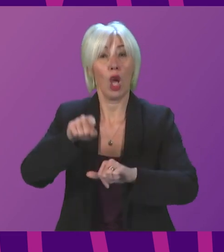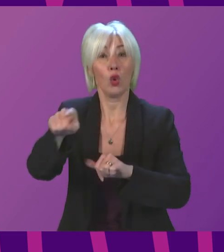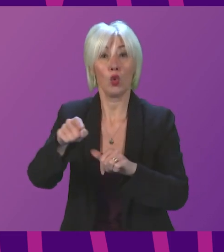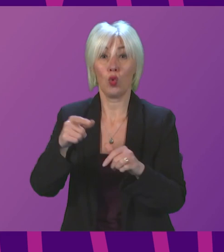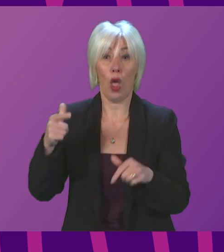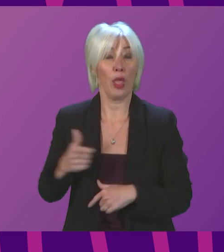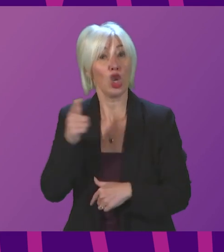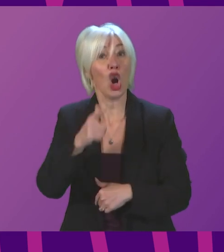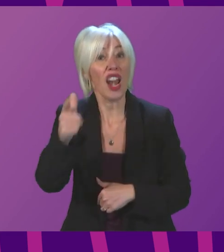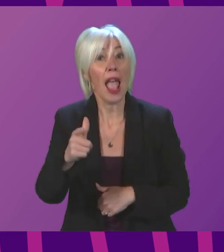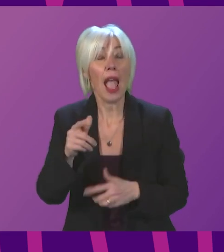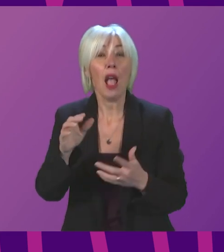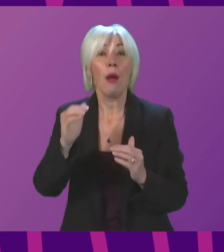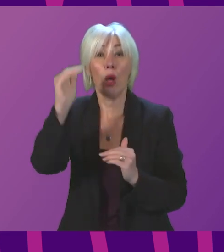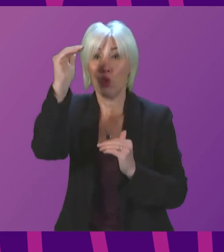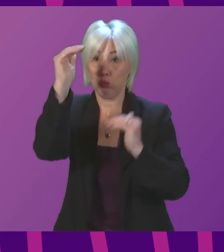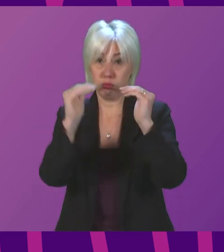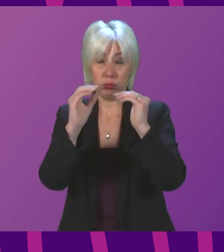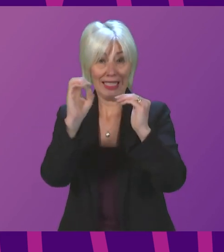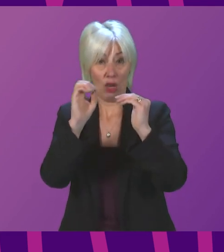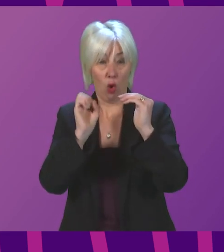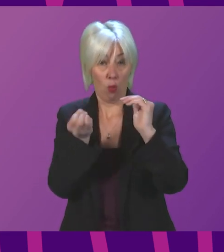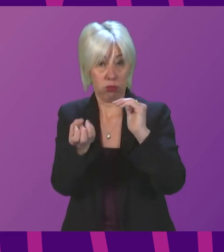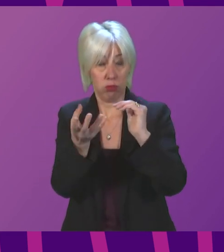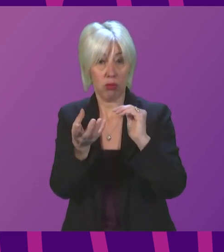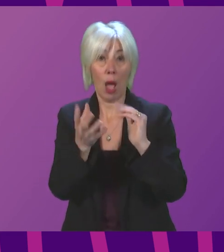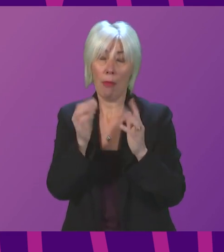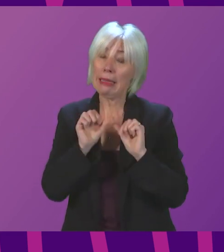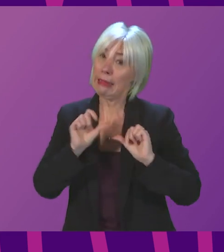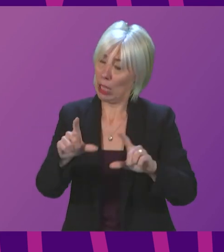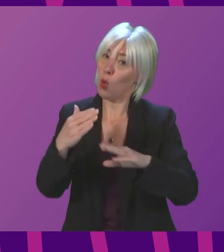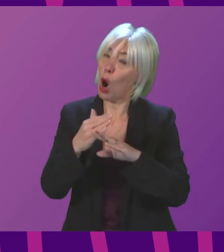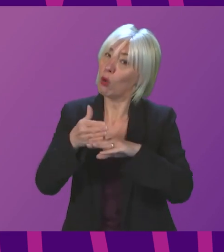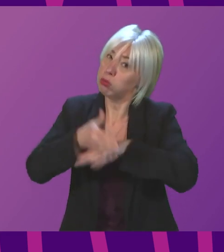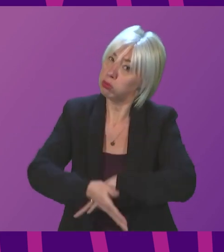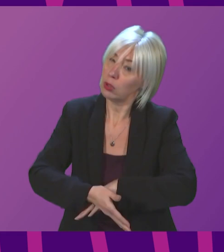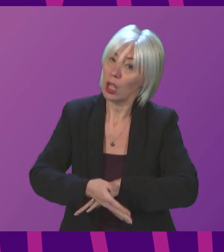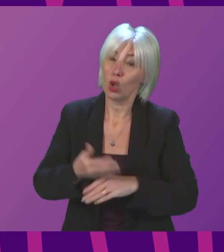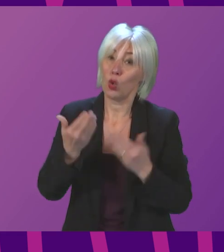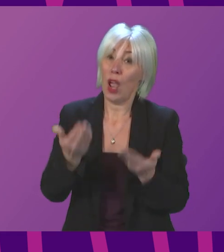we have much still to do. As we mark, today, the definitive end of coal power in Scotland,